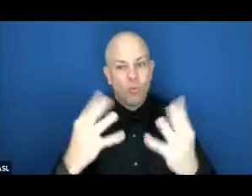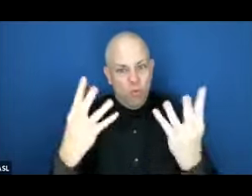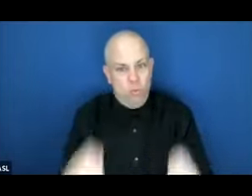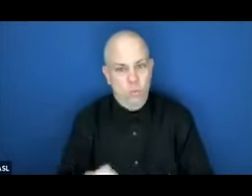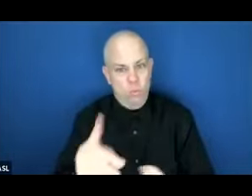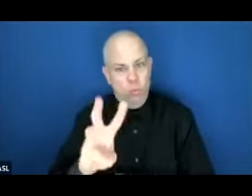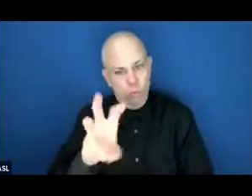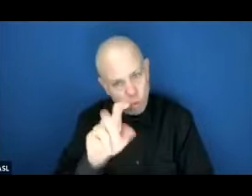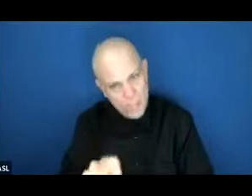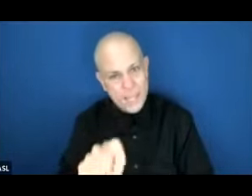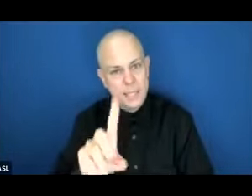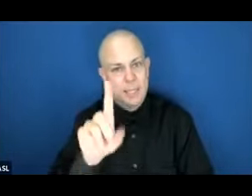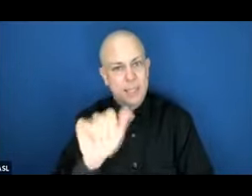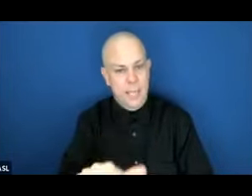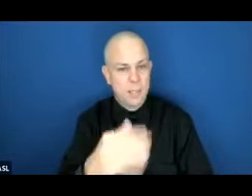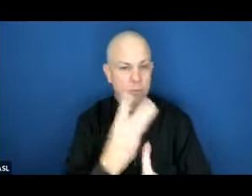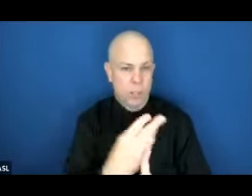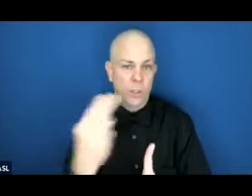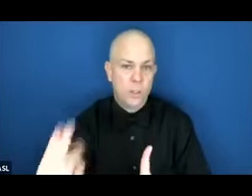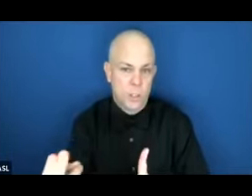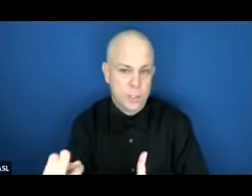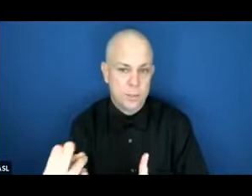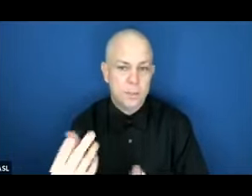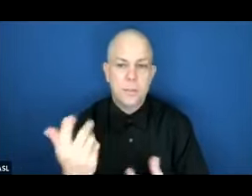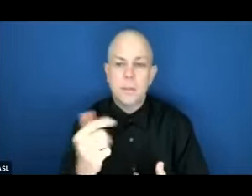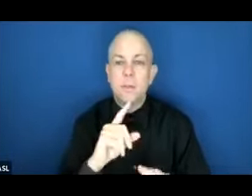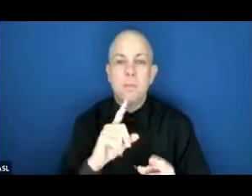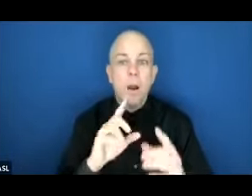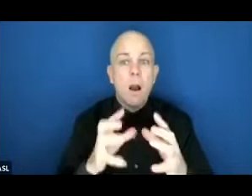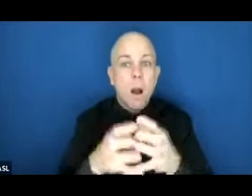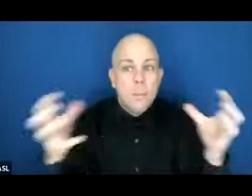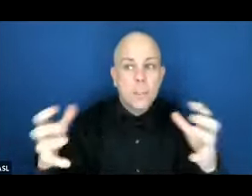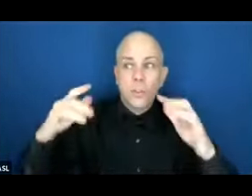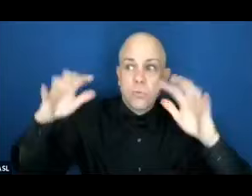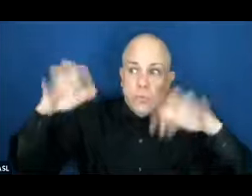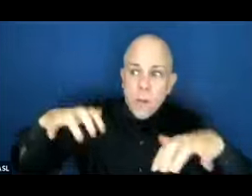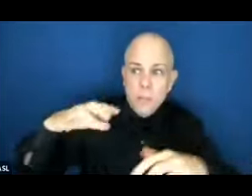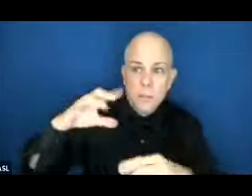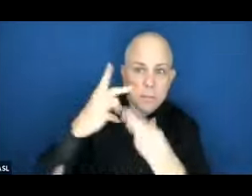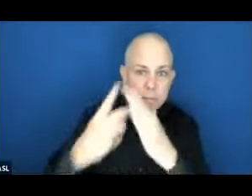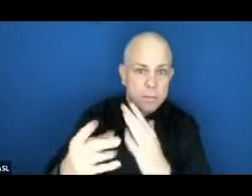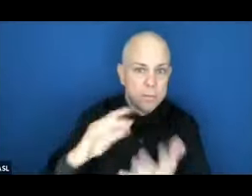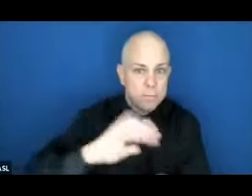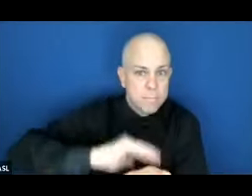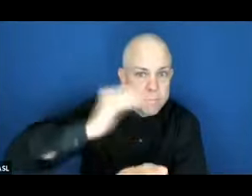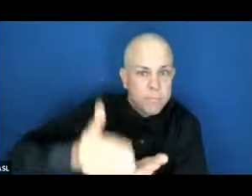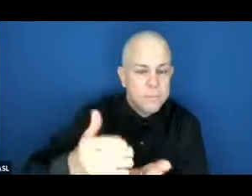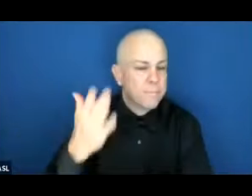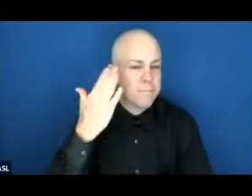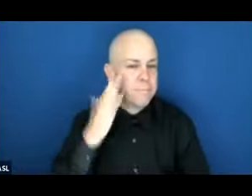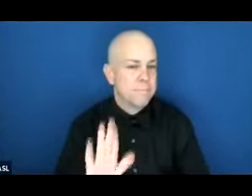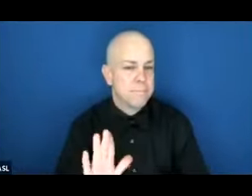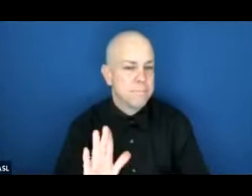amounts right now but best uh best estimates are somewhere around one half of an inch but we could see up